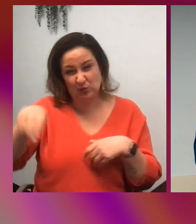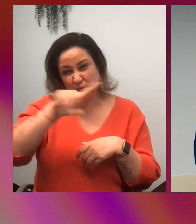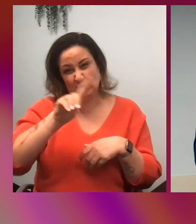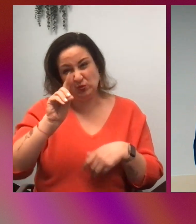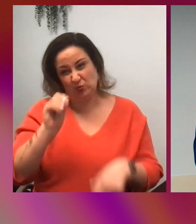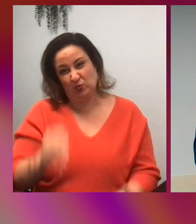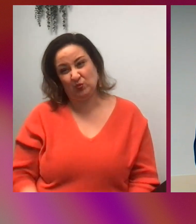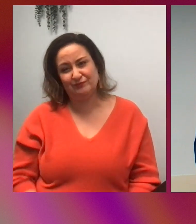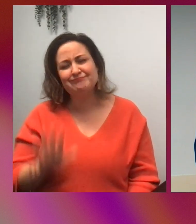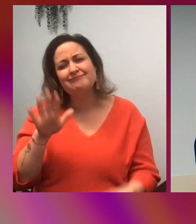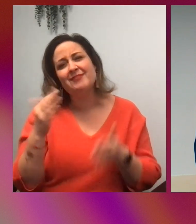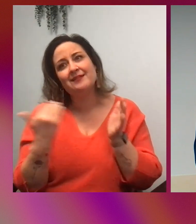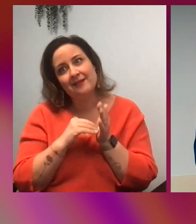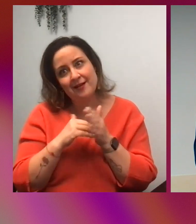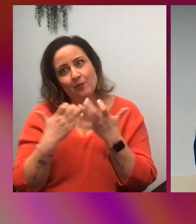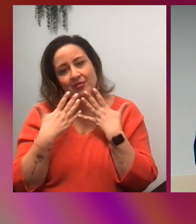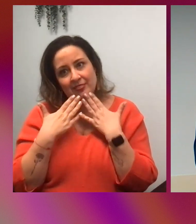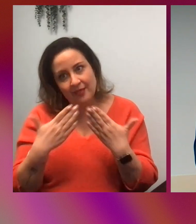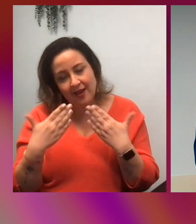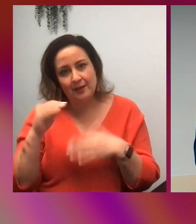Again, thank you to Microsoft for providing